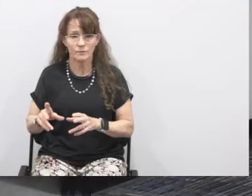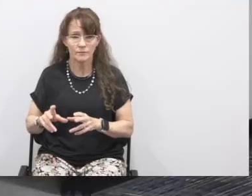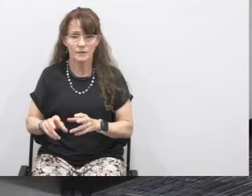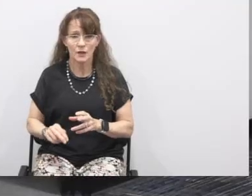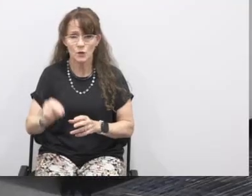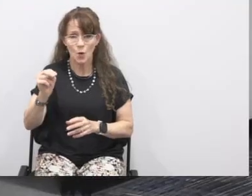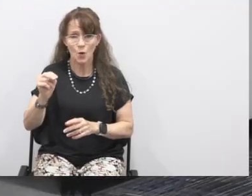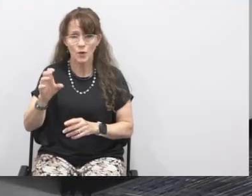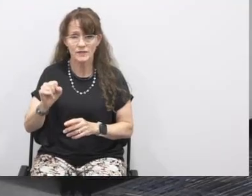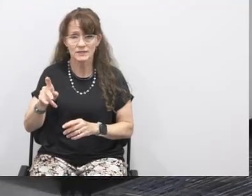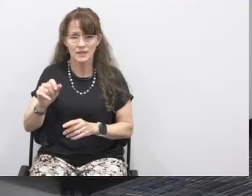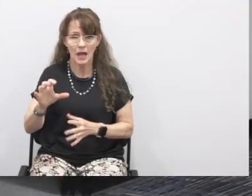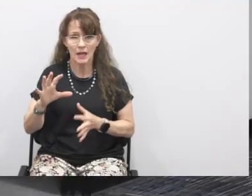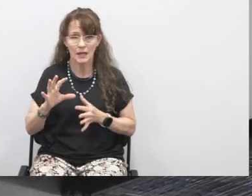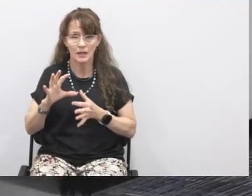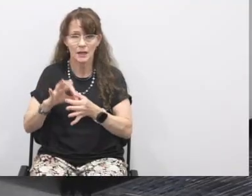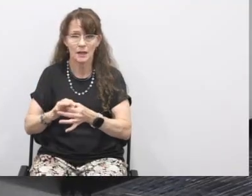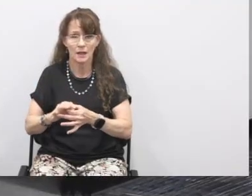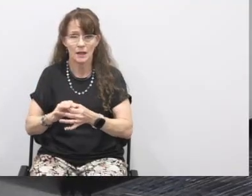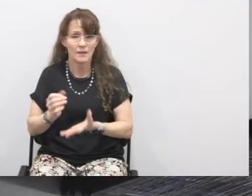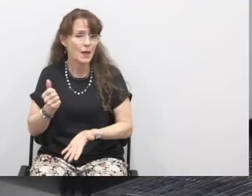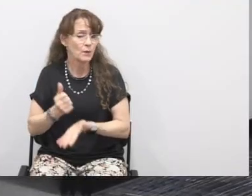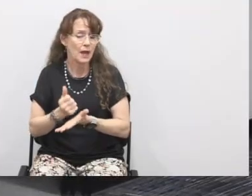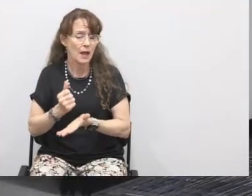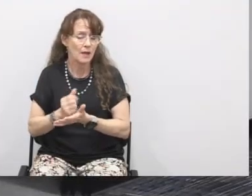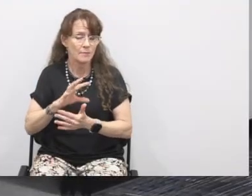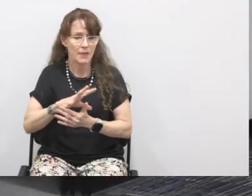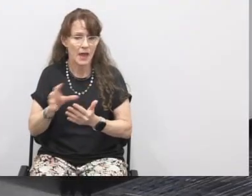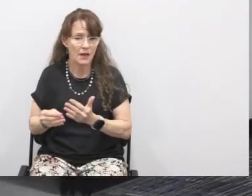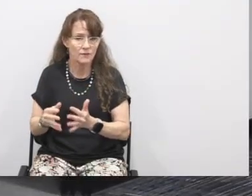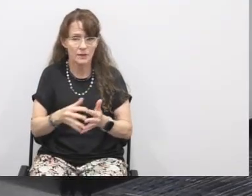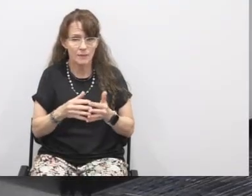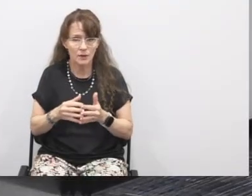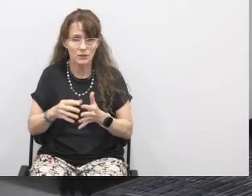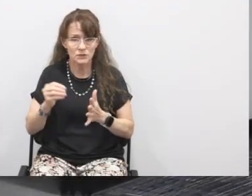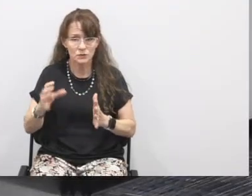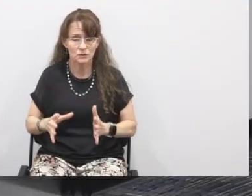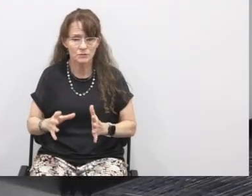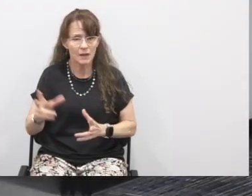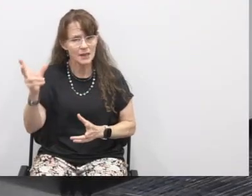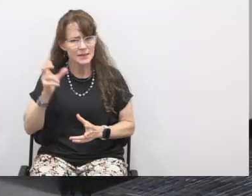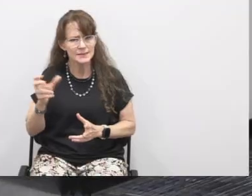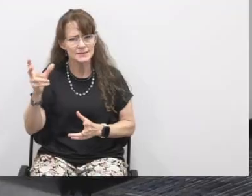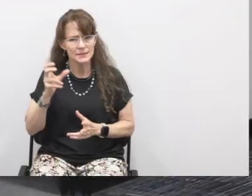that would help our African American students. But listening to what they had to say,